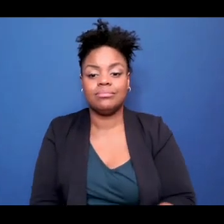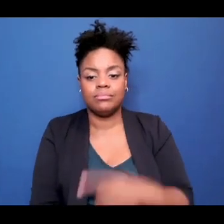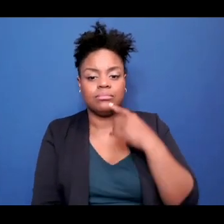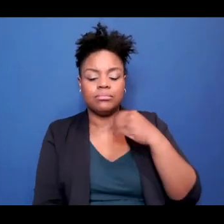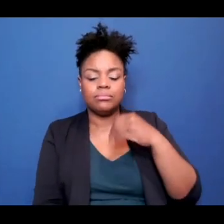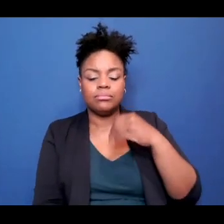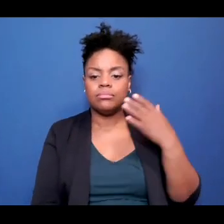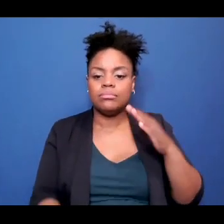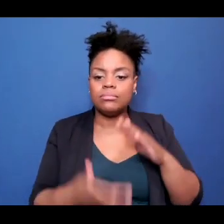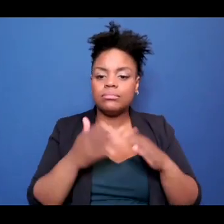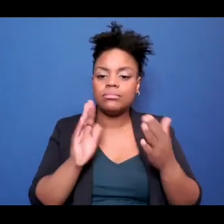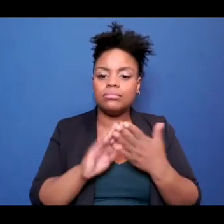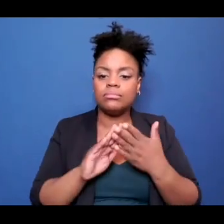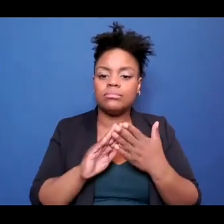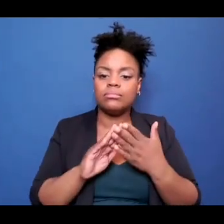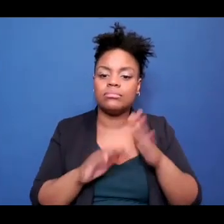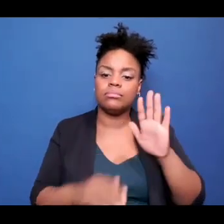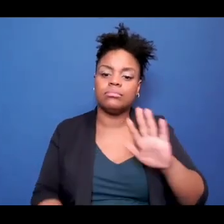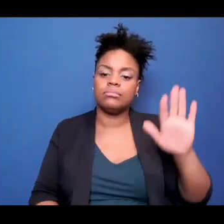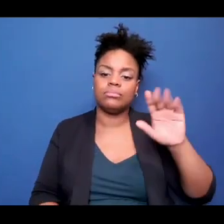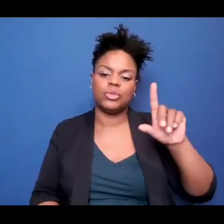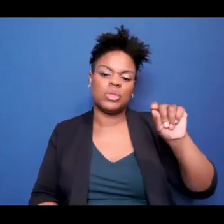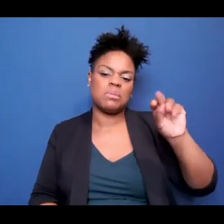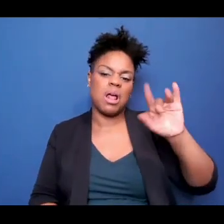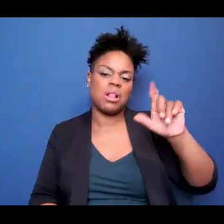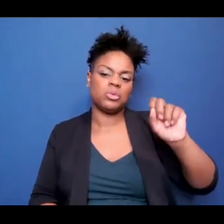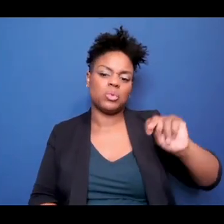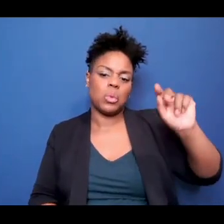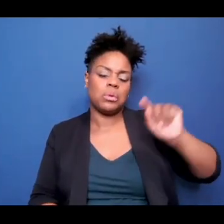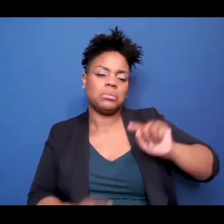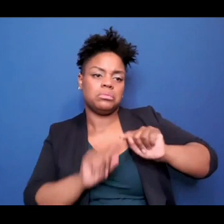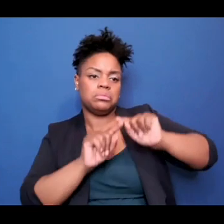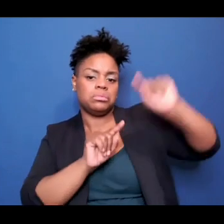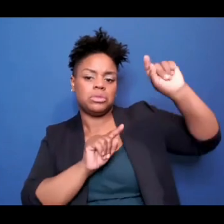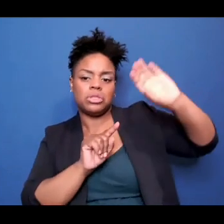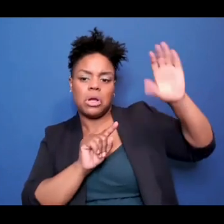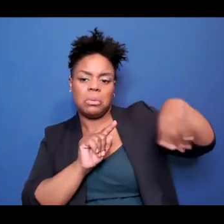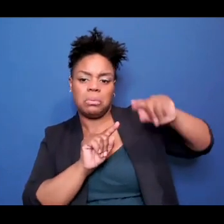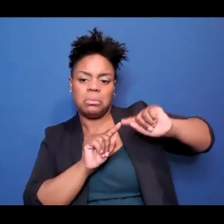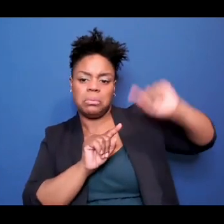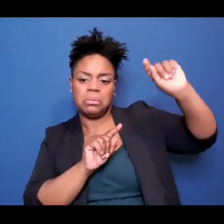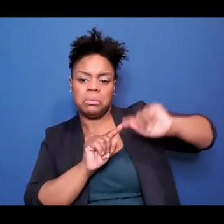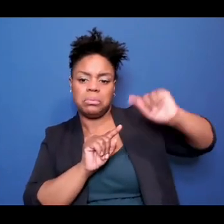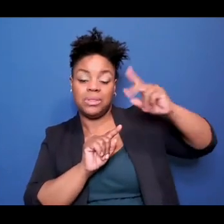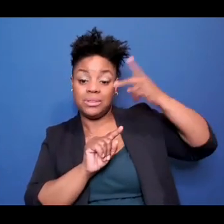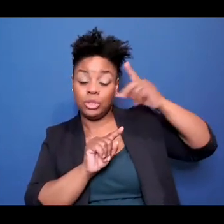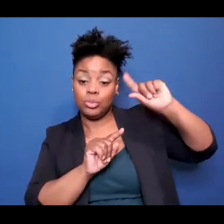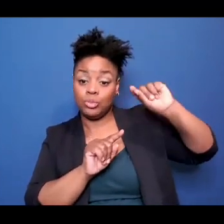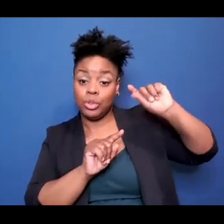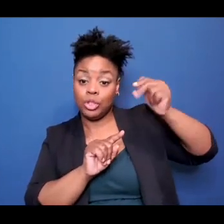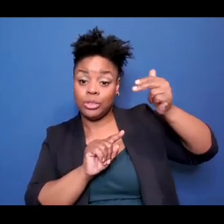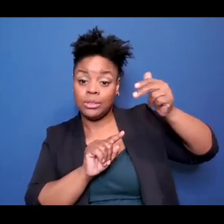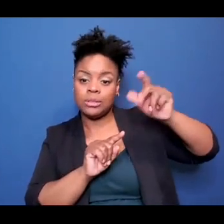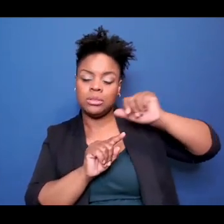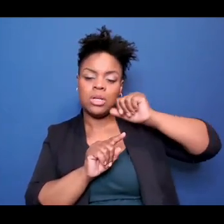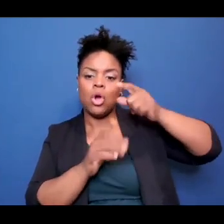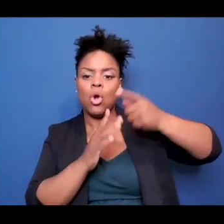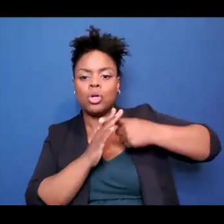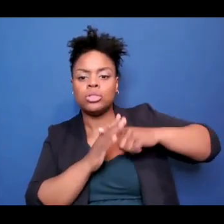1955, A VERY WHITE SUBURB ABOUT 20 MILES NORTH OF CHICAGO, SO THIS IS WHAT THE SITE LOOKED